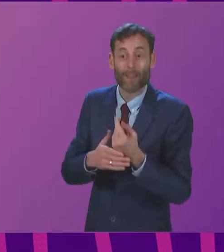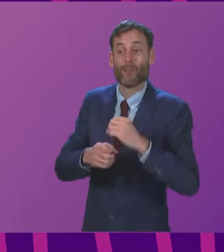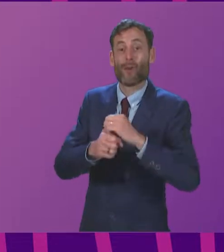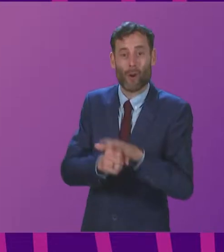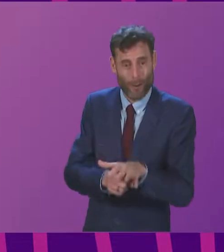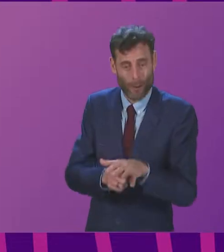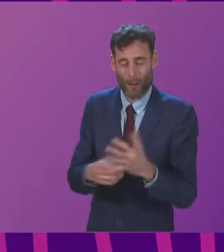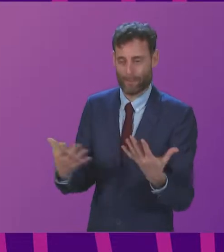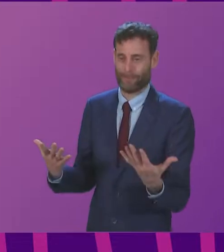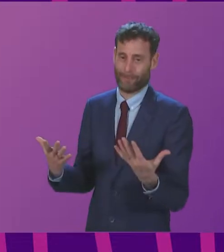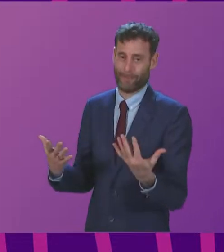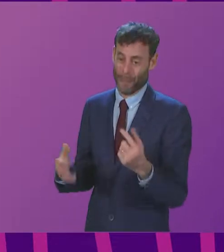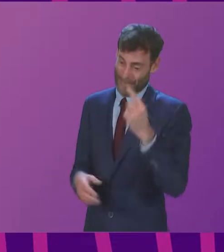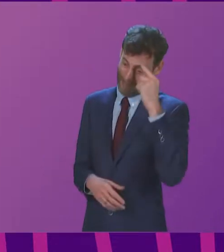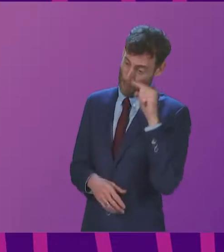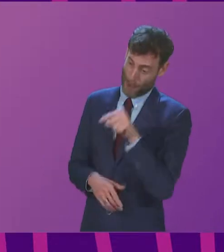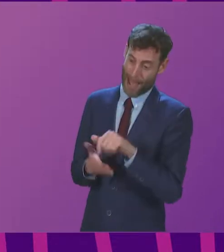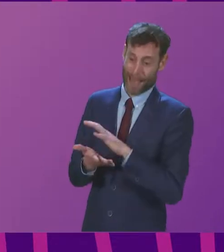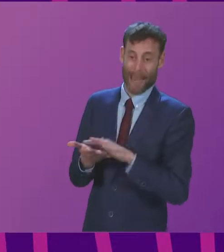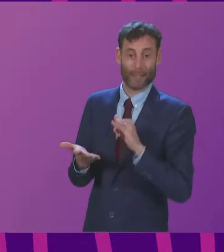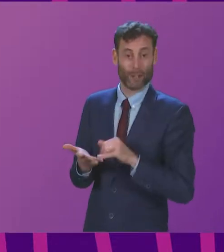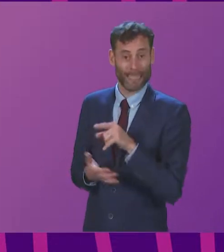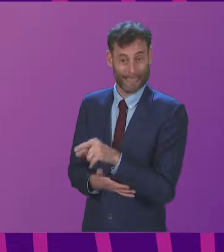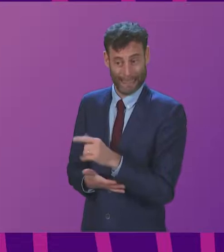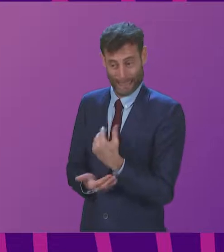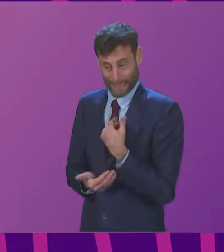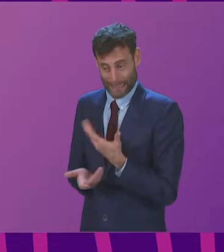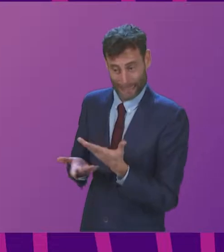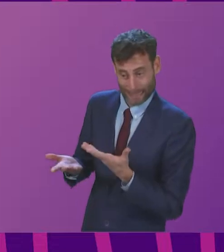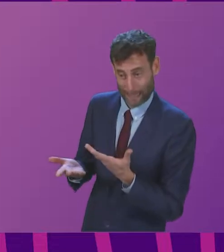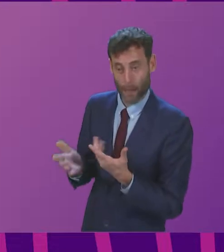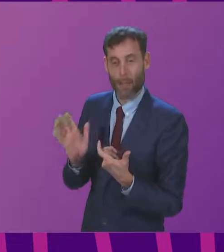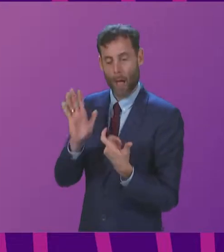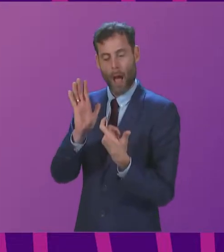Taking all of that into account and adding the fact that the R number is hovering at